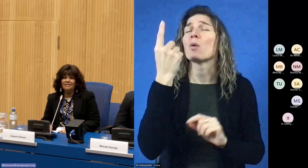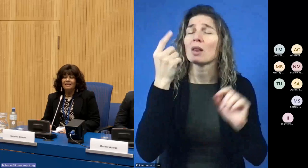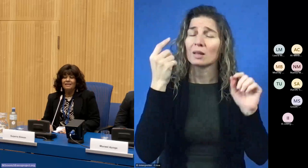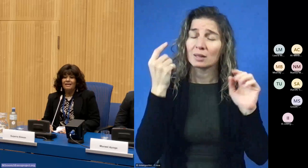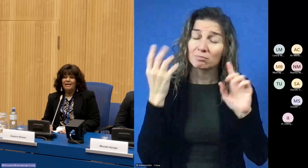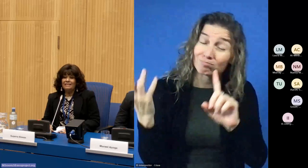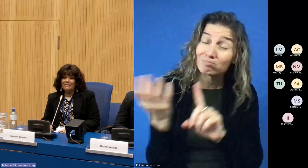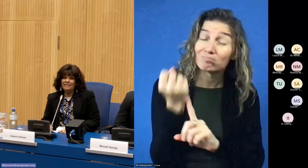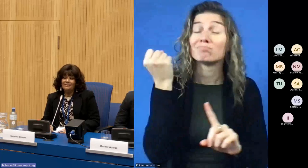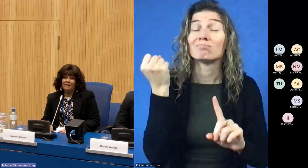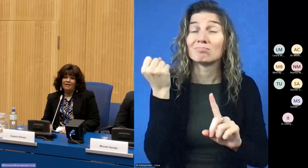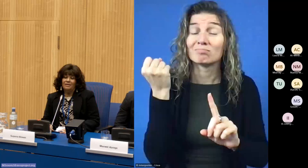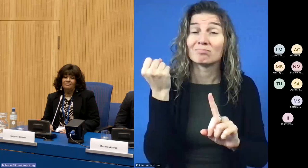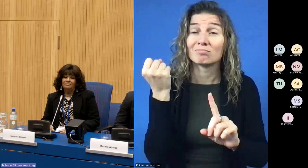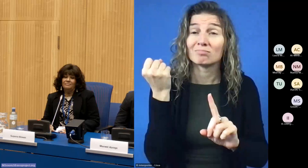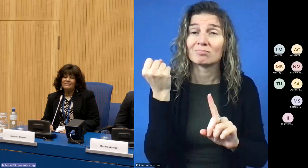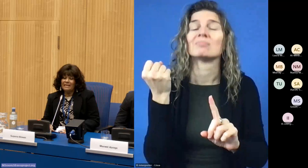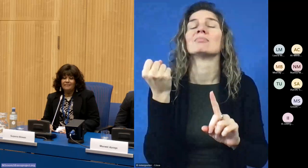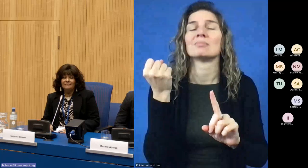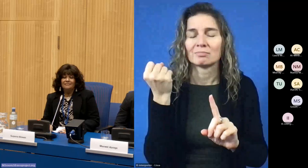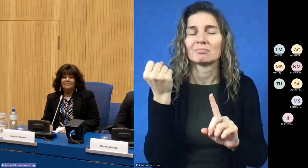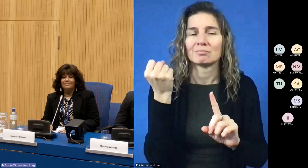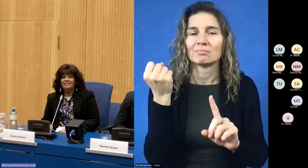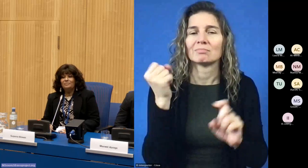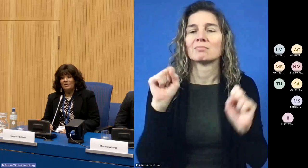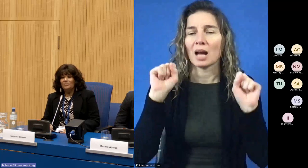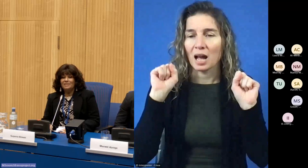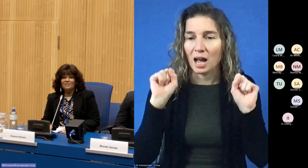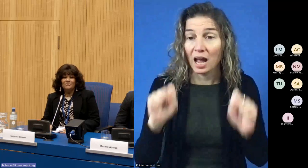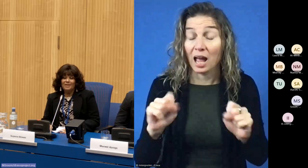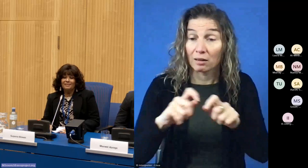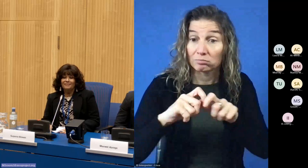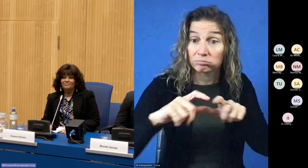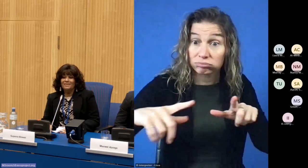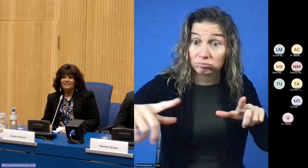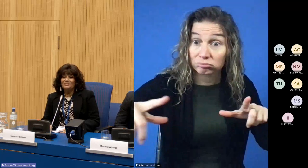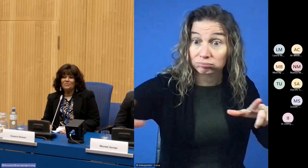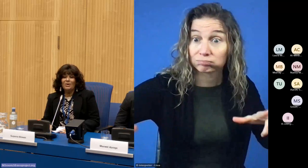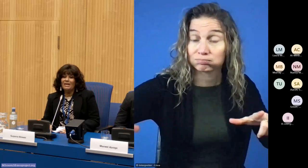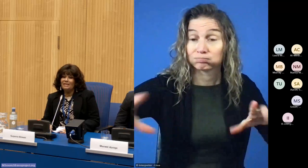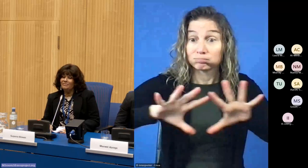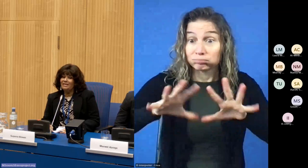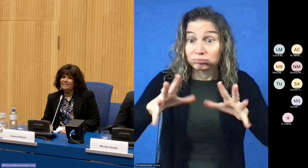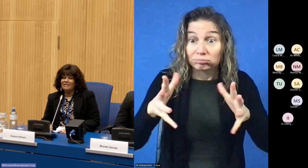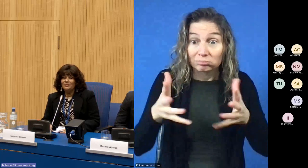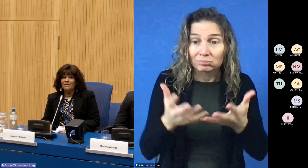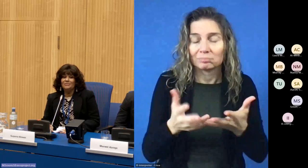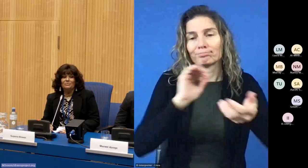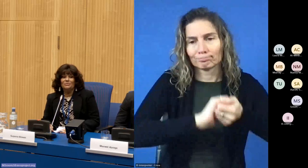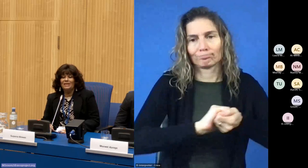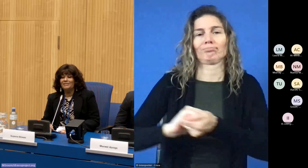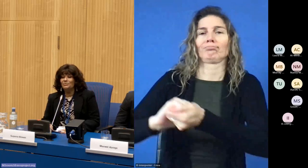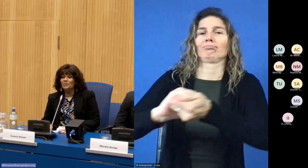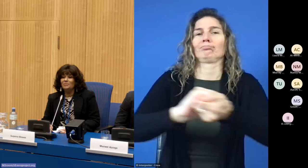in attaining scale is by working together. So I would like to invite anyone to work